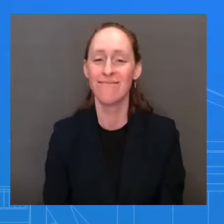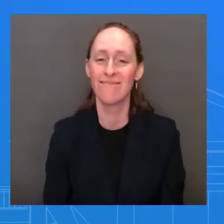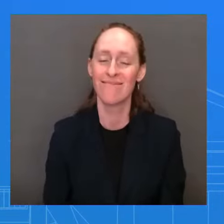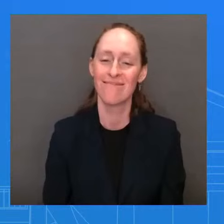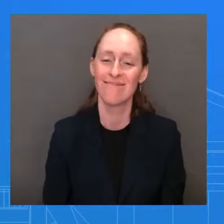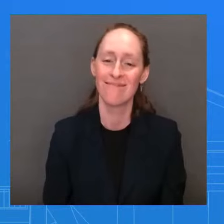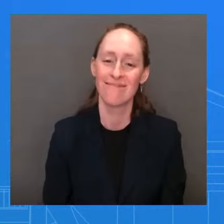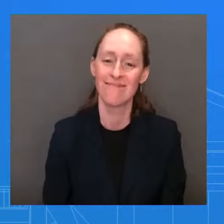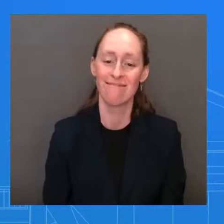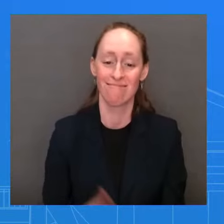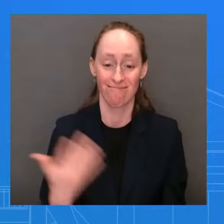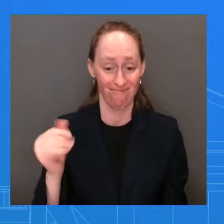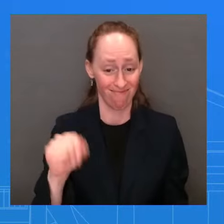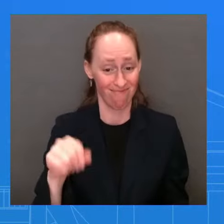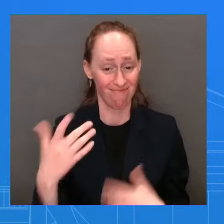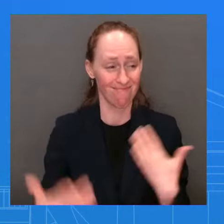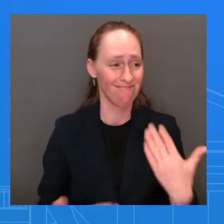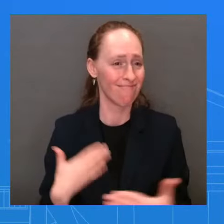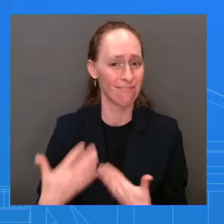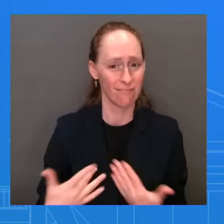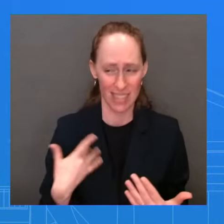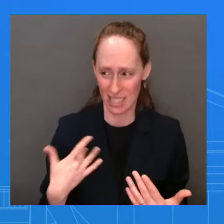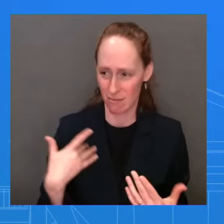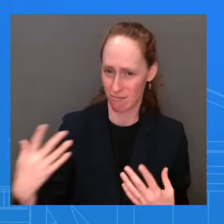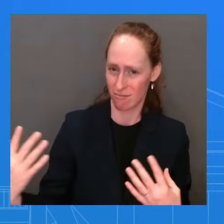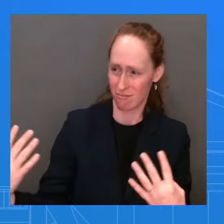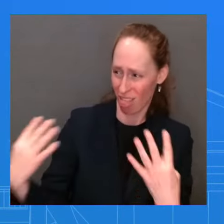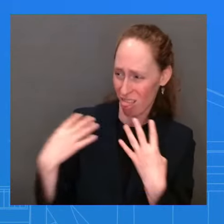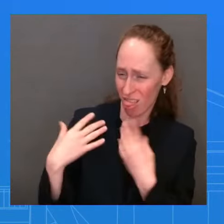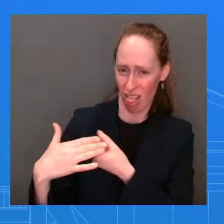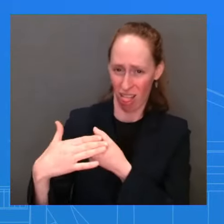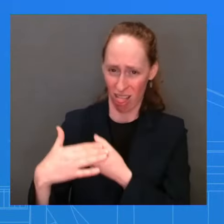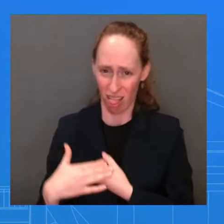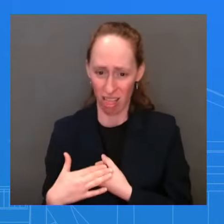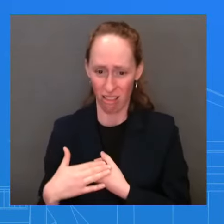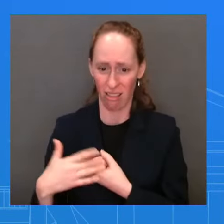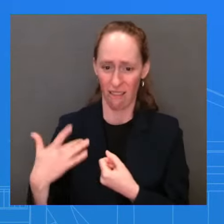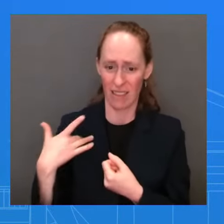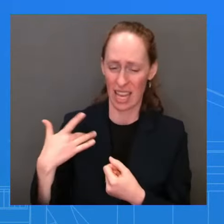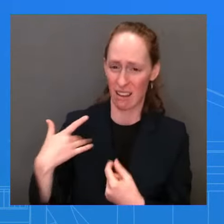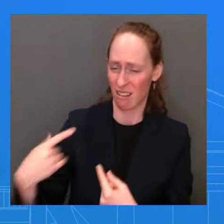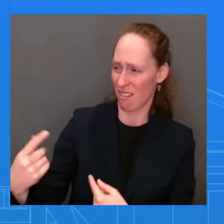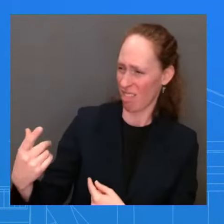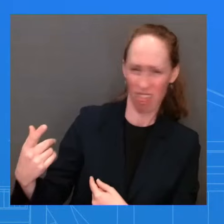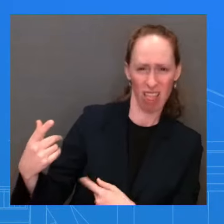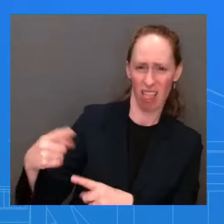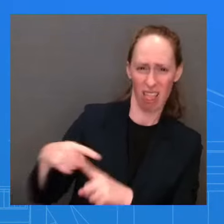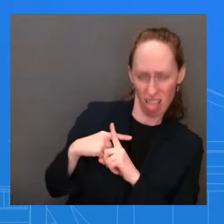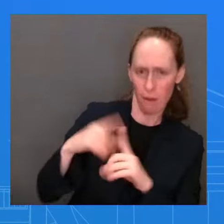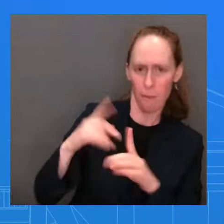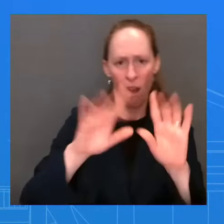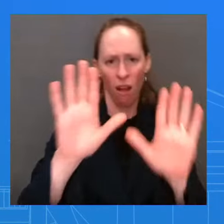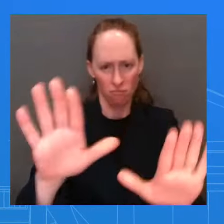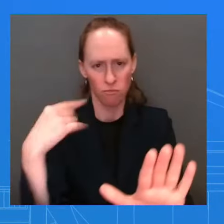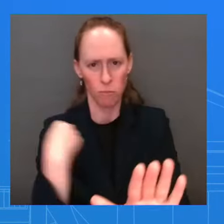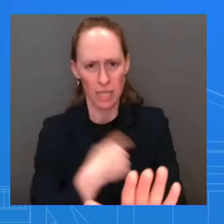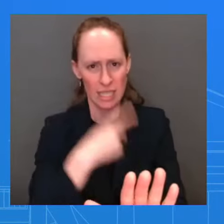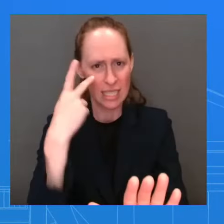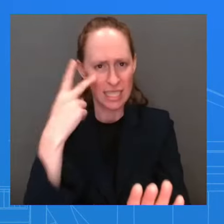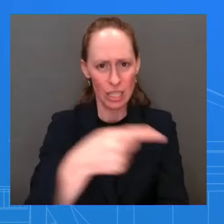Thank you. Ms. Jean-Pierre: Thank you so much. Okay, thank you, guys. Thank you. Ms. Hailey: Thank you. Ms. Jean-Pierre: Thank you, thank you.